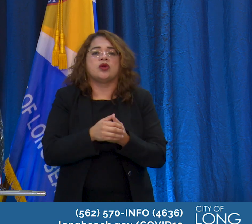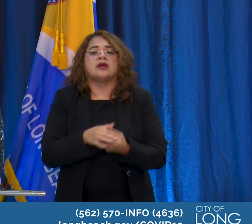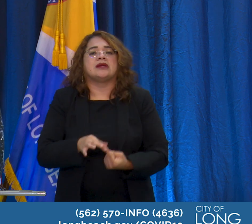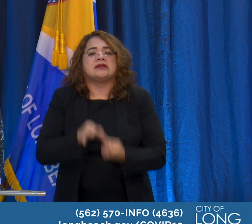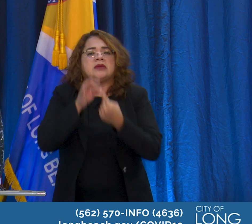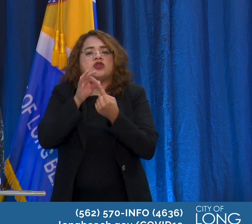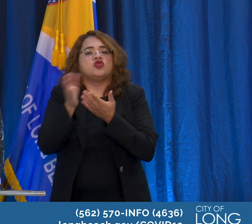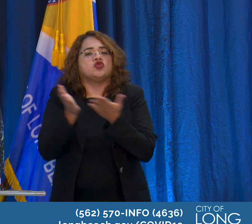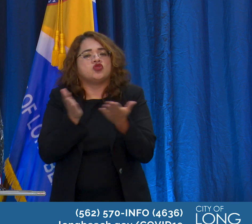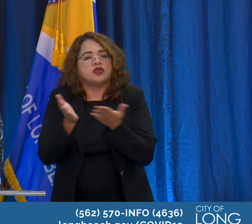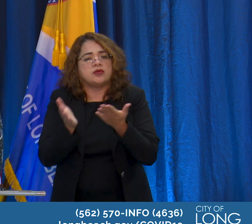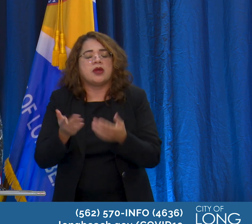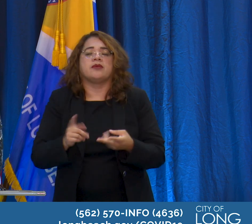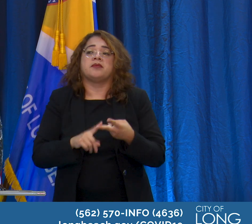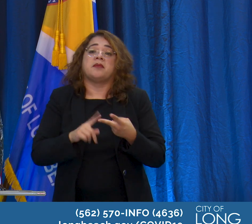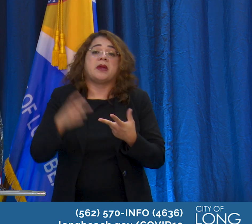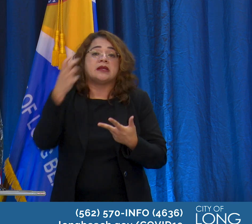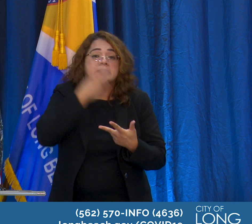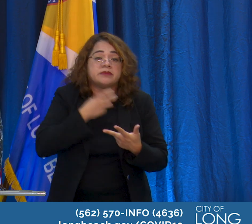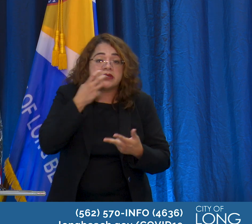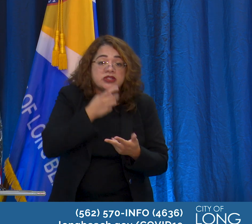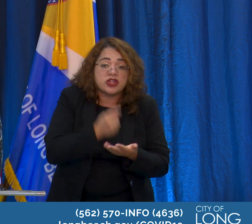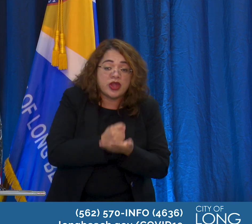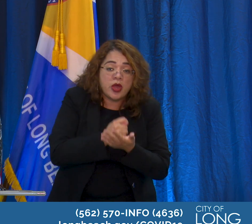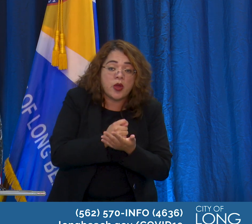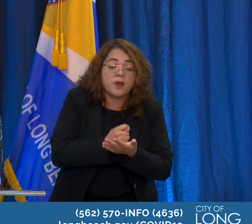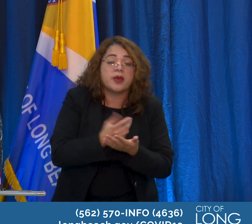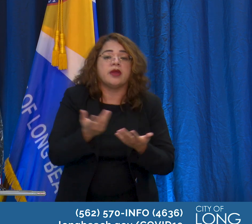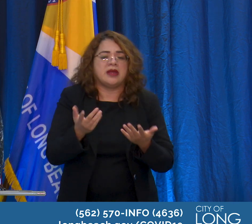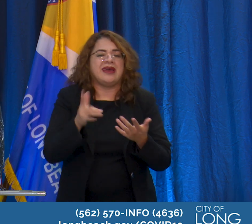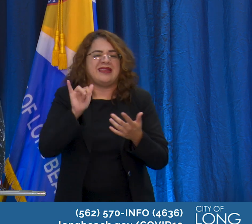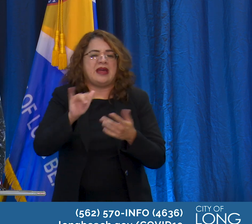services such as speech therapy and service like that.